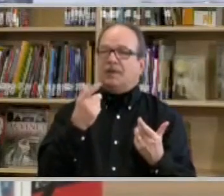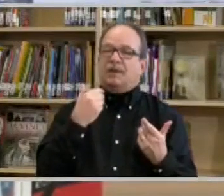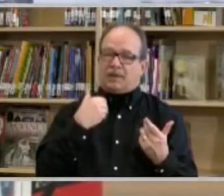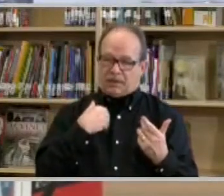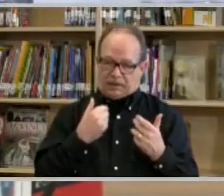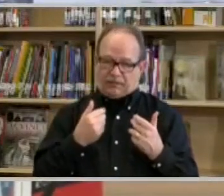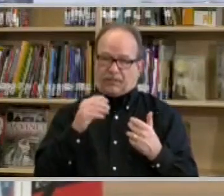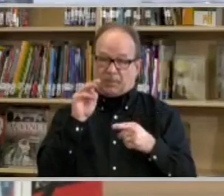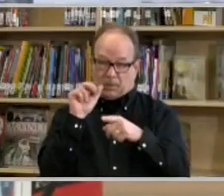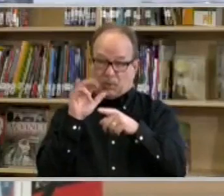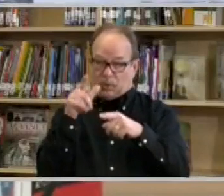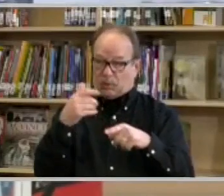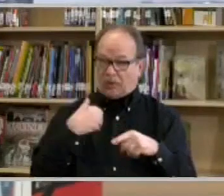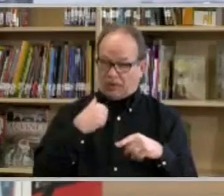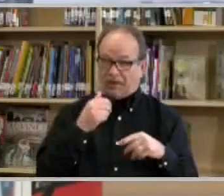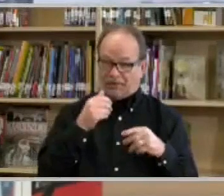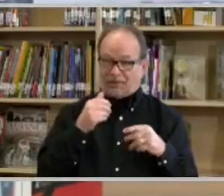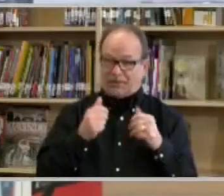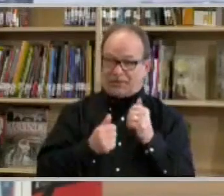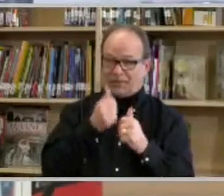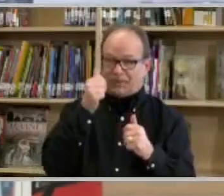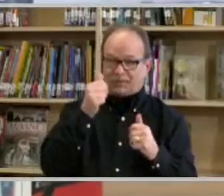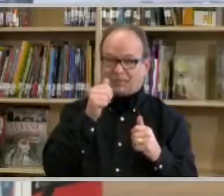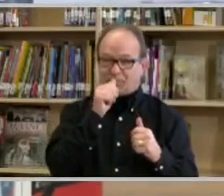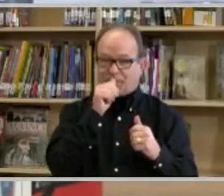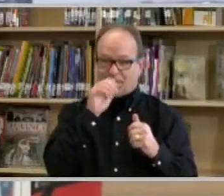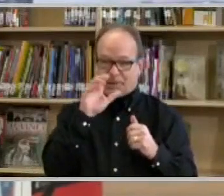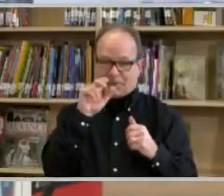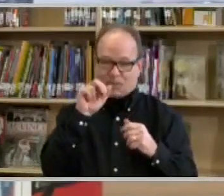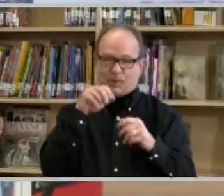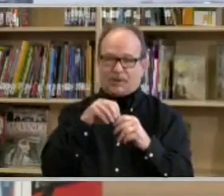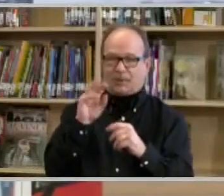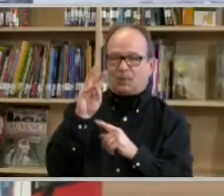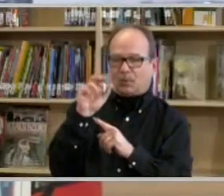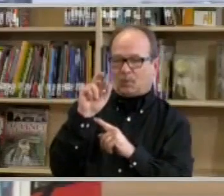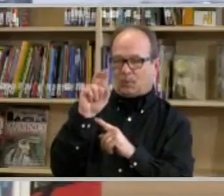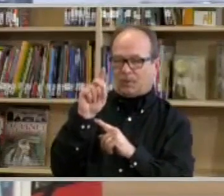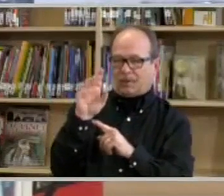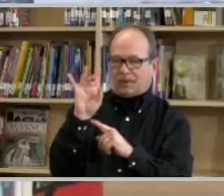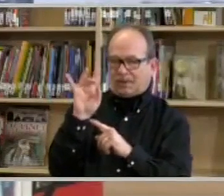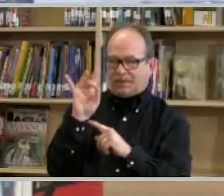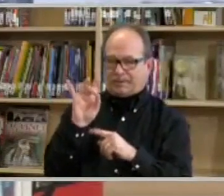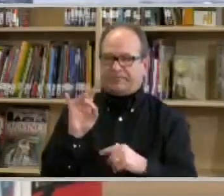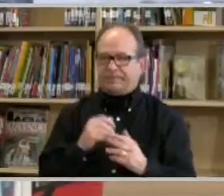PRIVATE SECURITY CAMERAS INSTALLED. THAT'S RIGHT. WE LIKE TO BE NUMBER ONE IN BLOOMINGDALE.